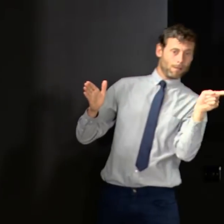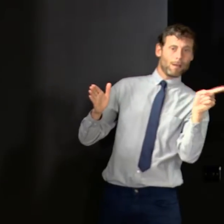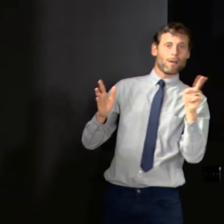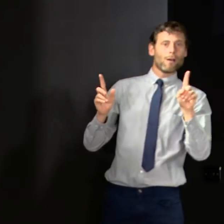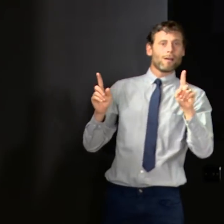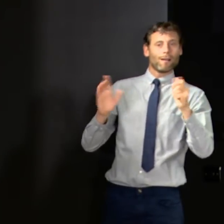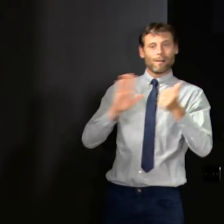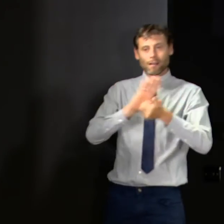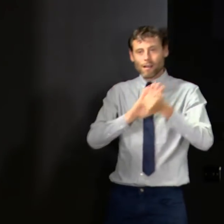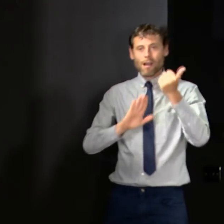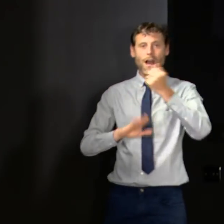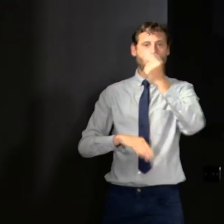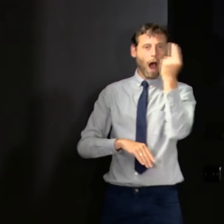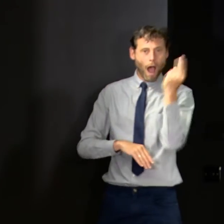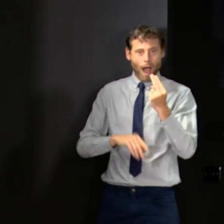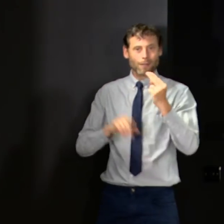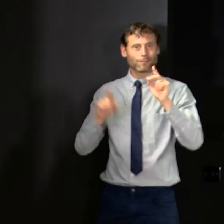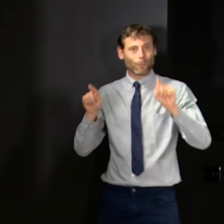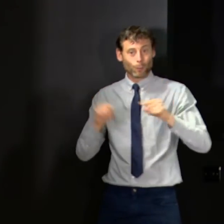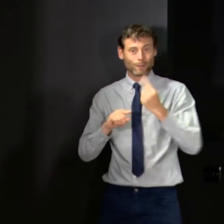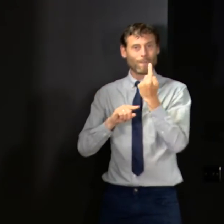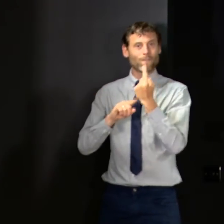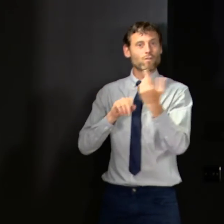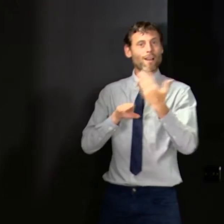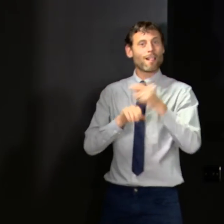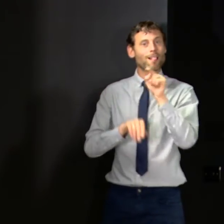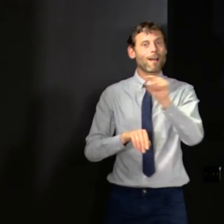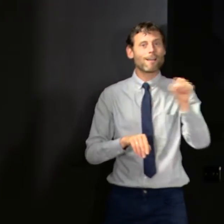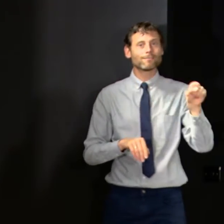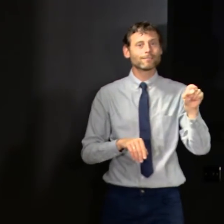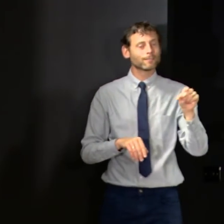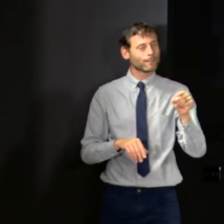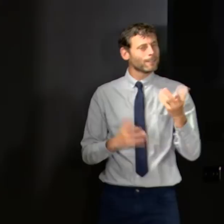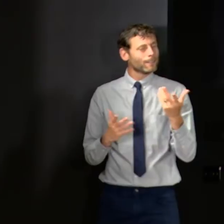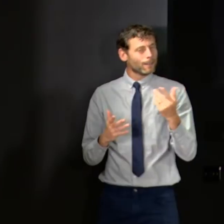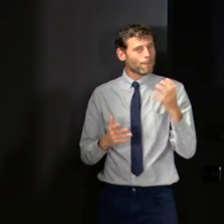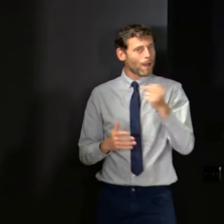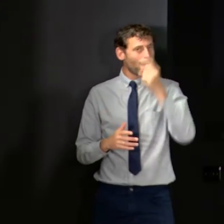response to the Horsecross situation just now, but I am actively working on the case,